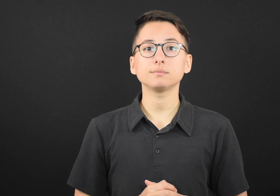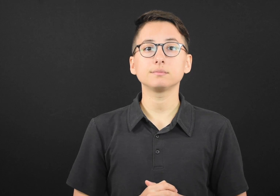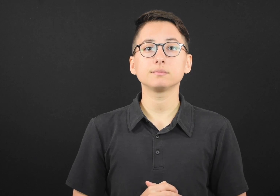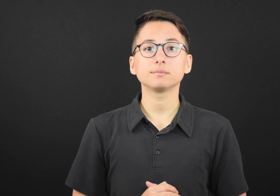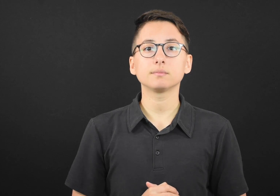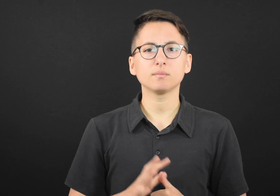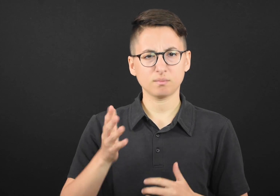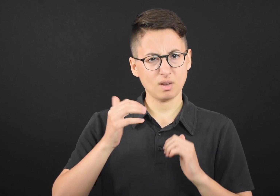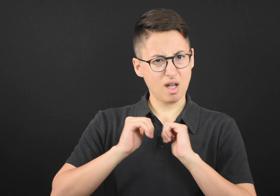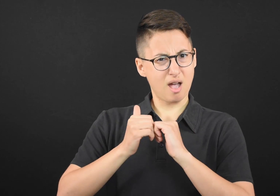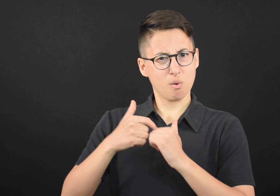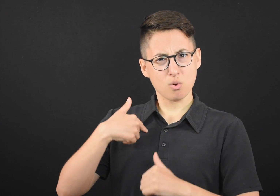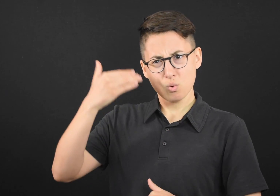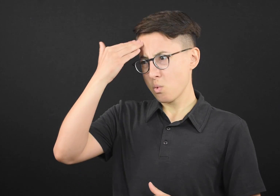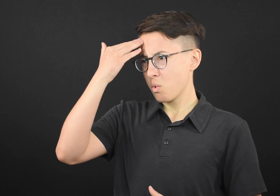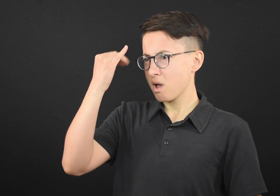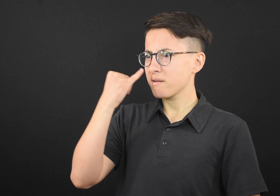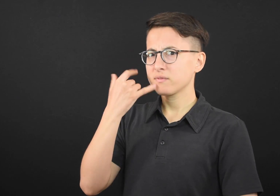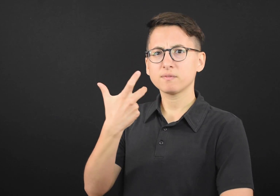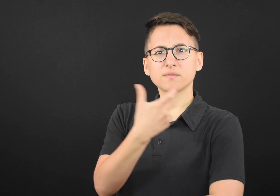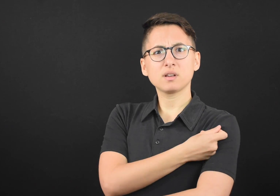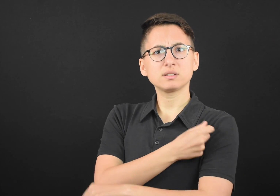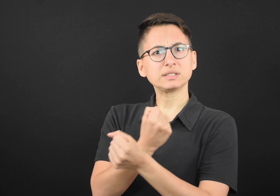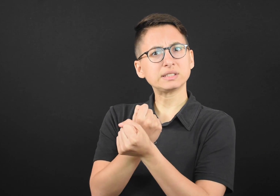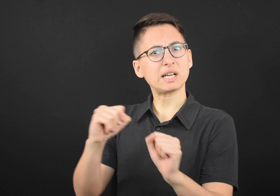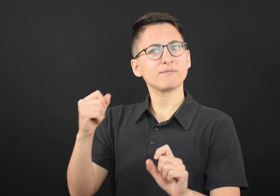How do I know the vaccine is safe for my child?